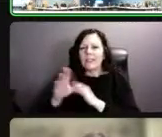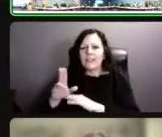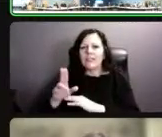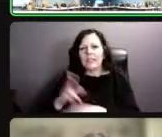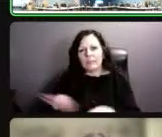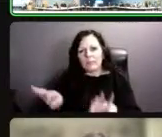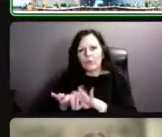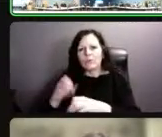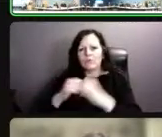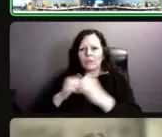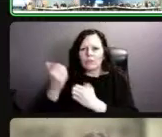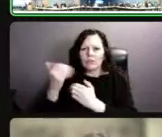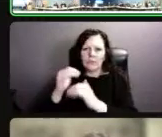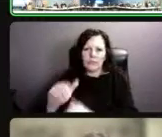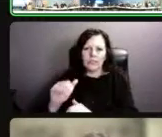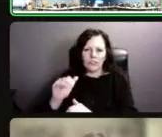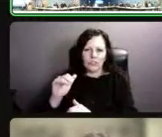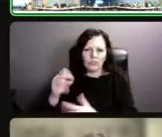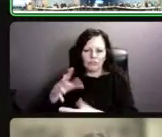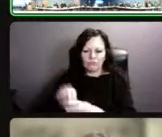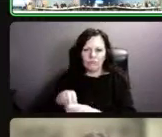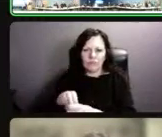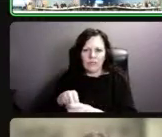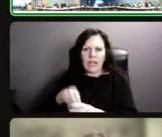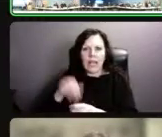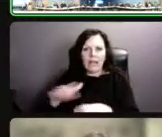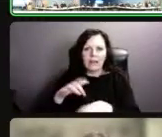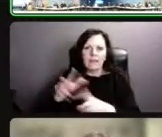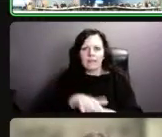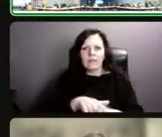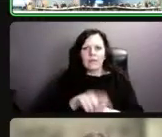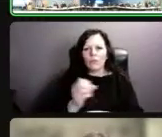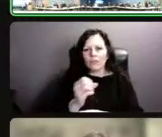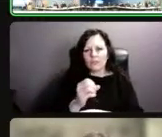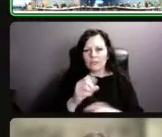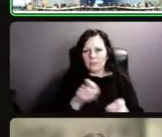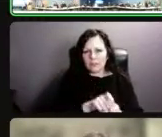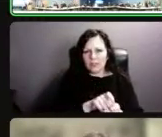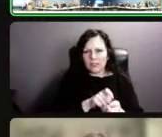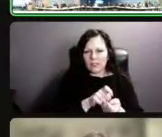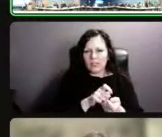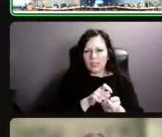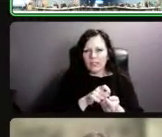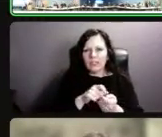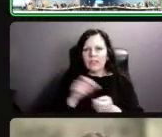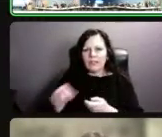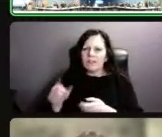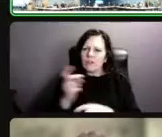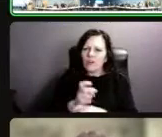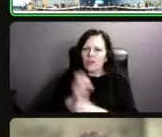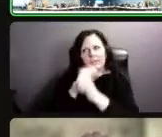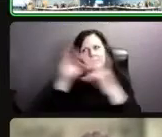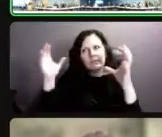OPTION LEVY TO HIGHLIGHT ITS